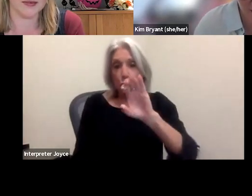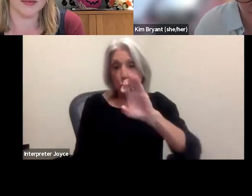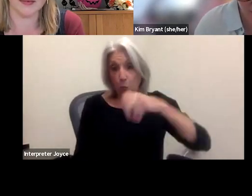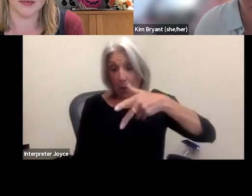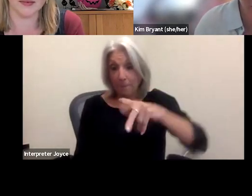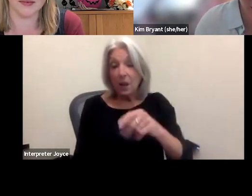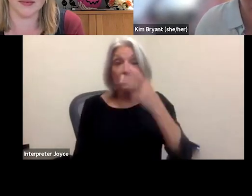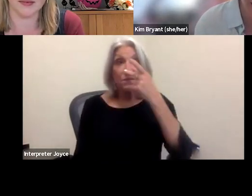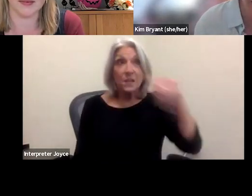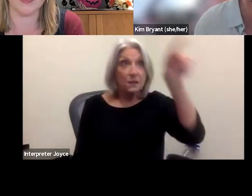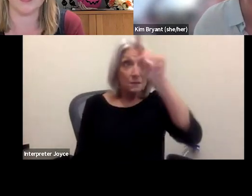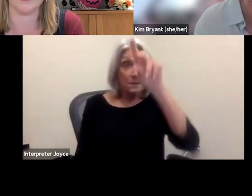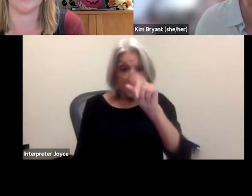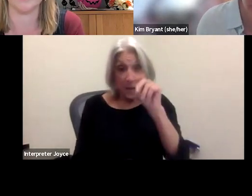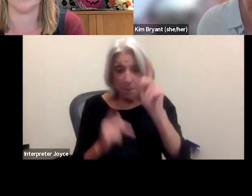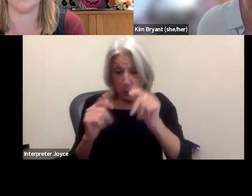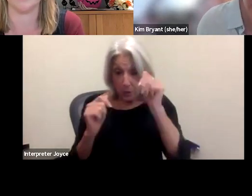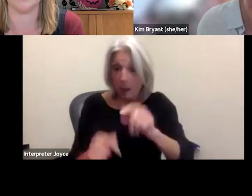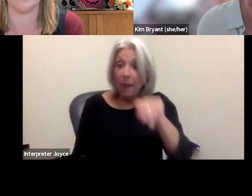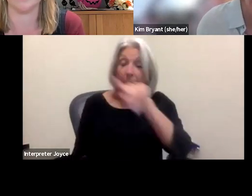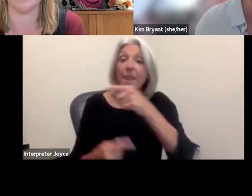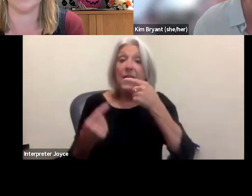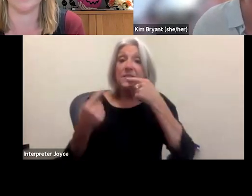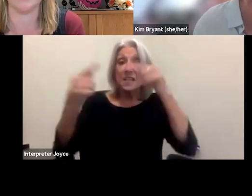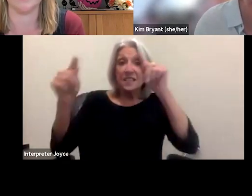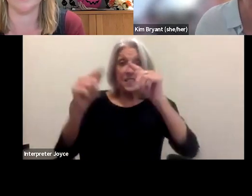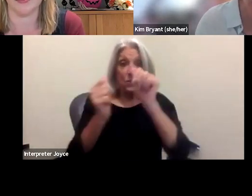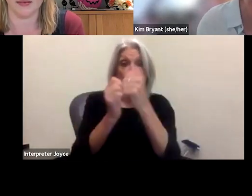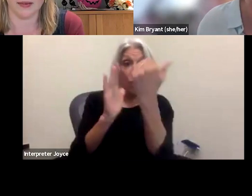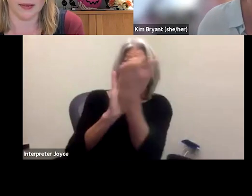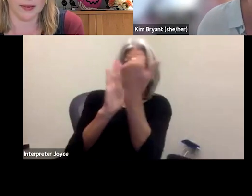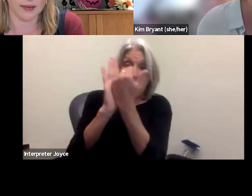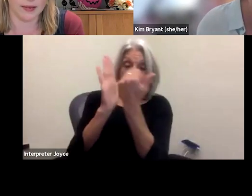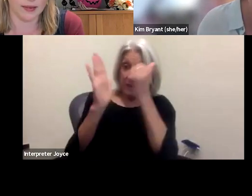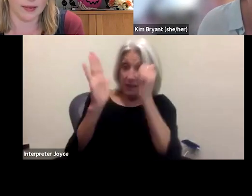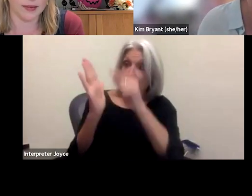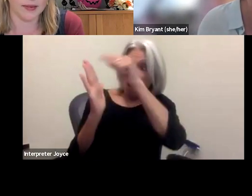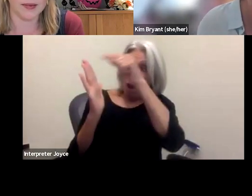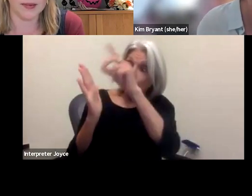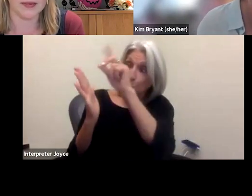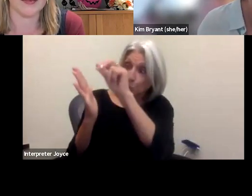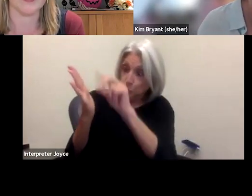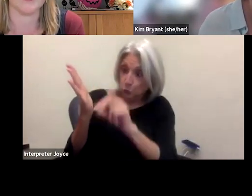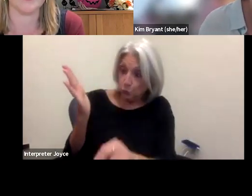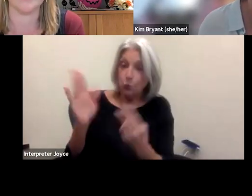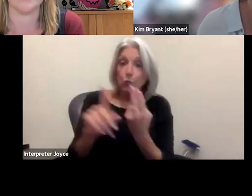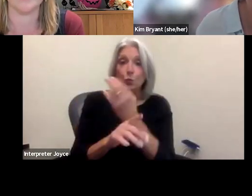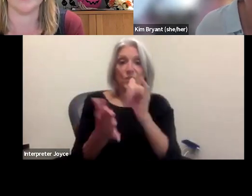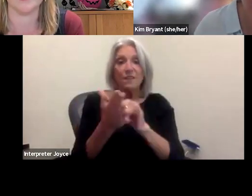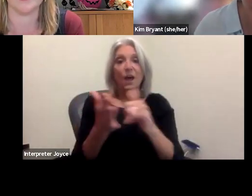successfully complete all the tasks to set up and use this new feature, what disabled folks